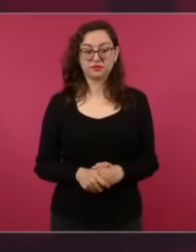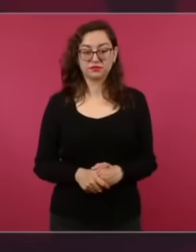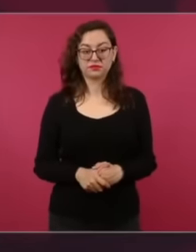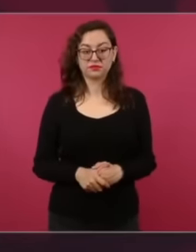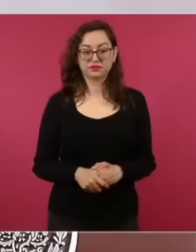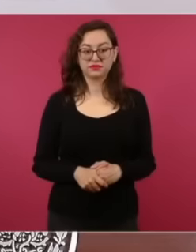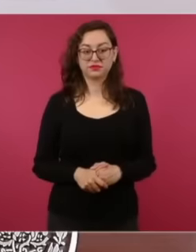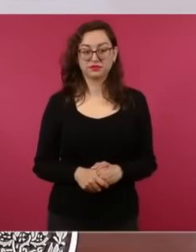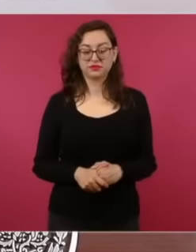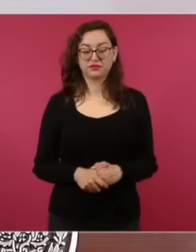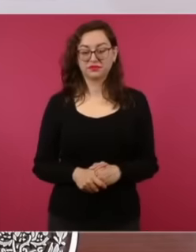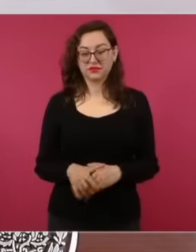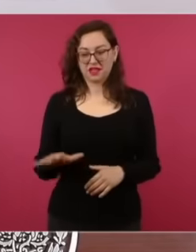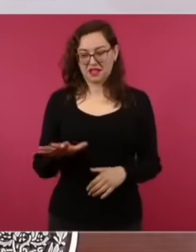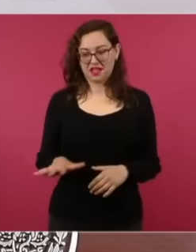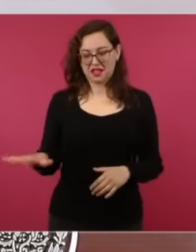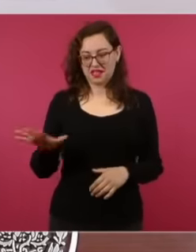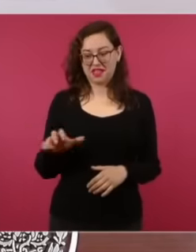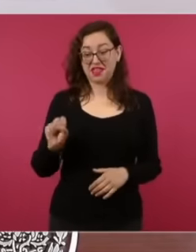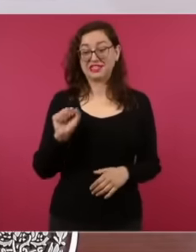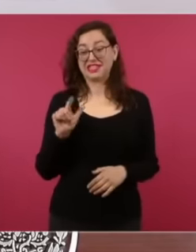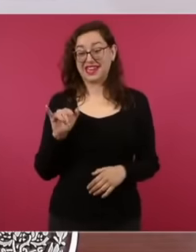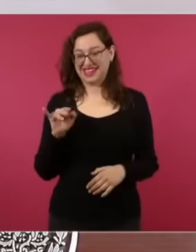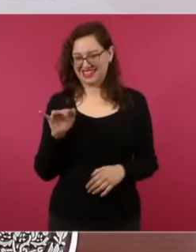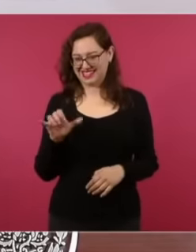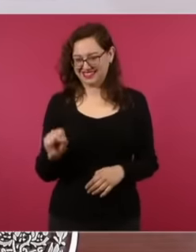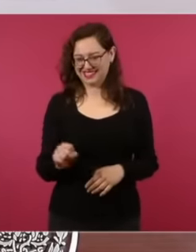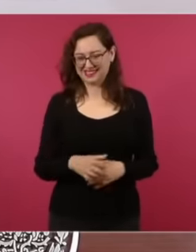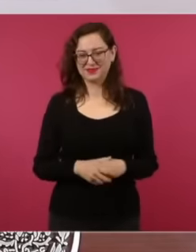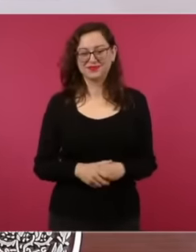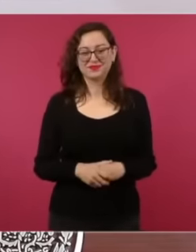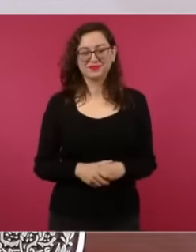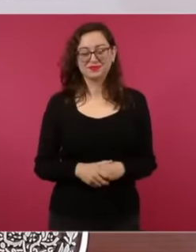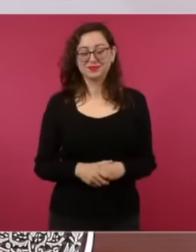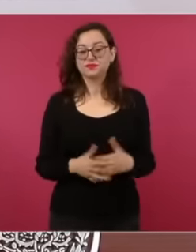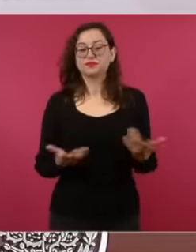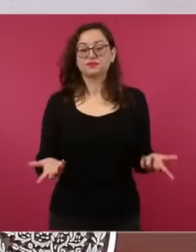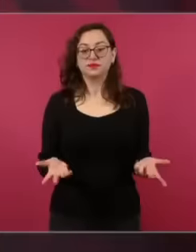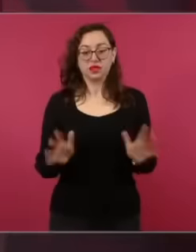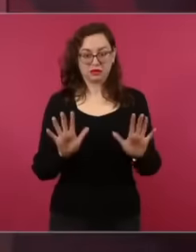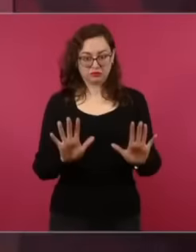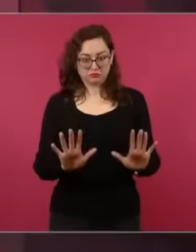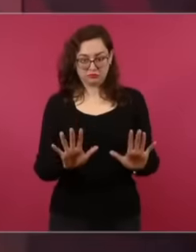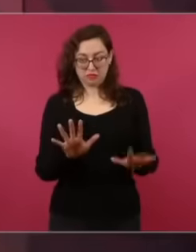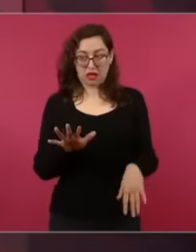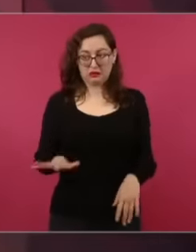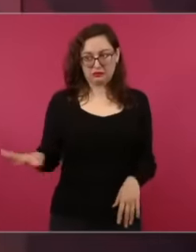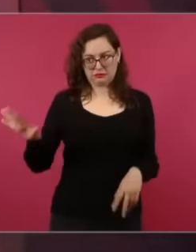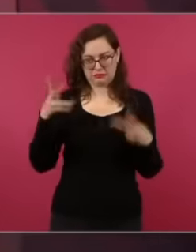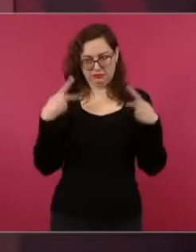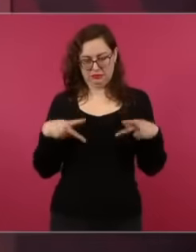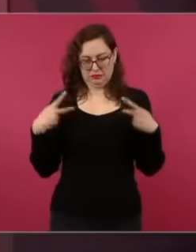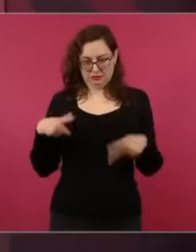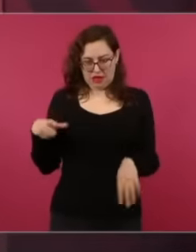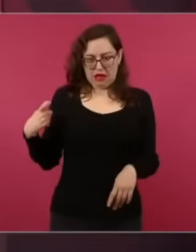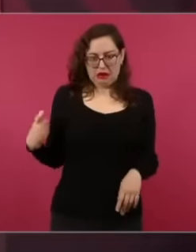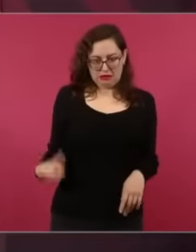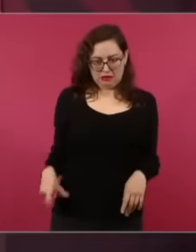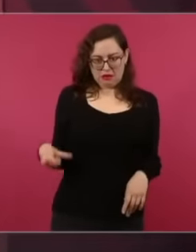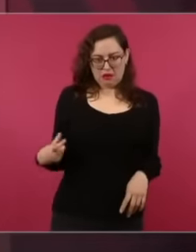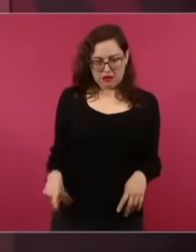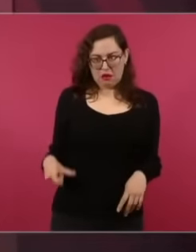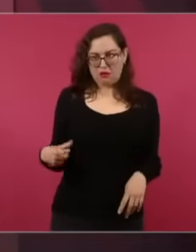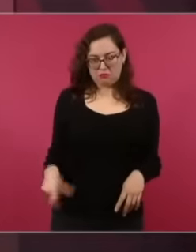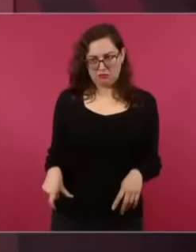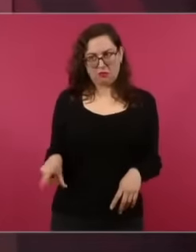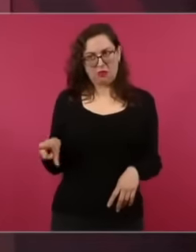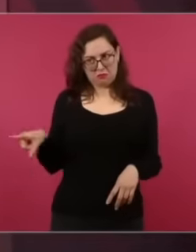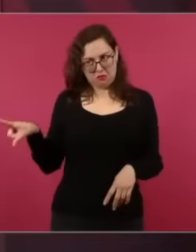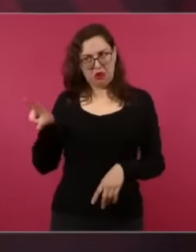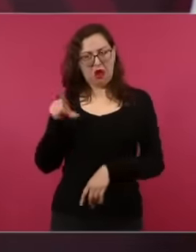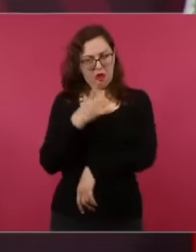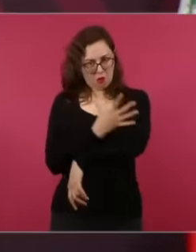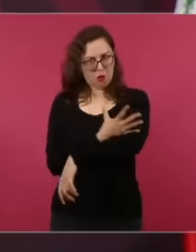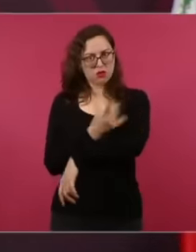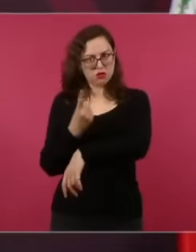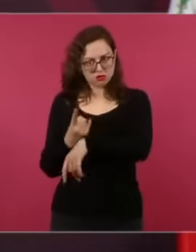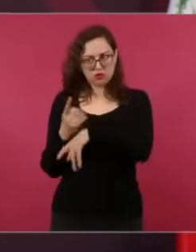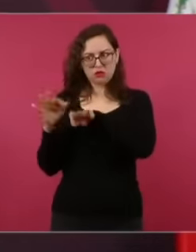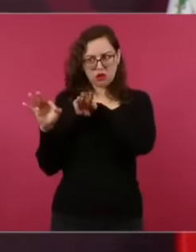Darío Not everyone who lives there is corrupt, also clarify it, there must be good people